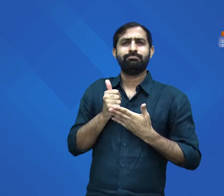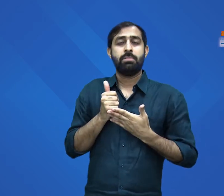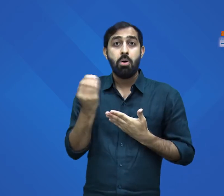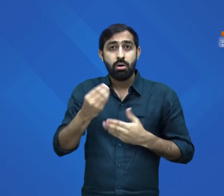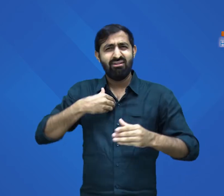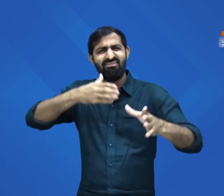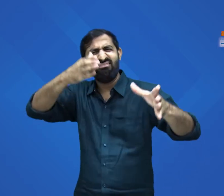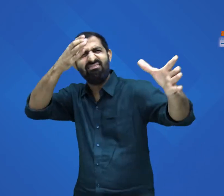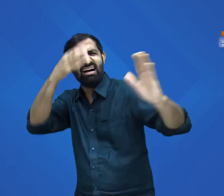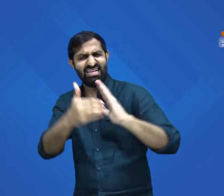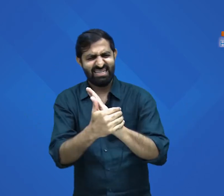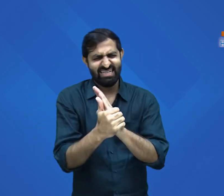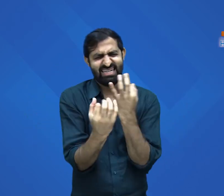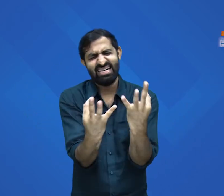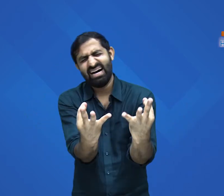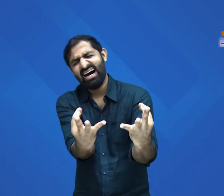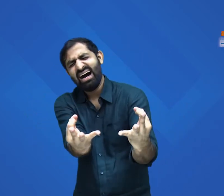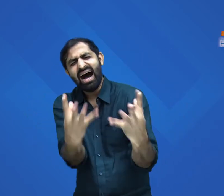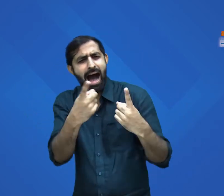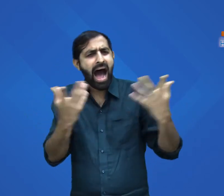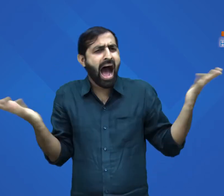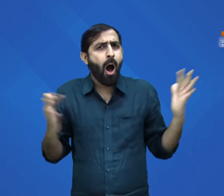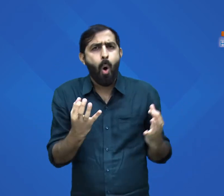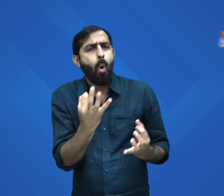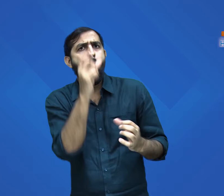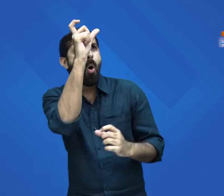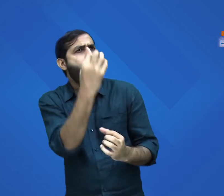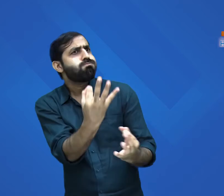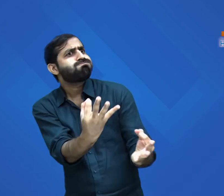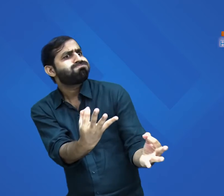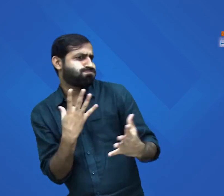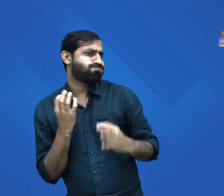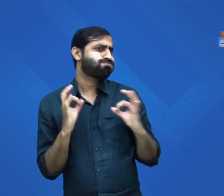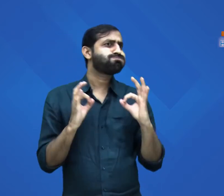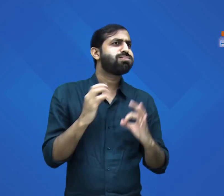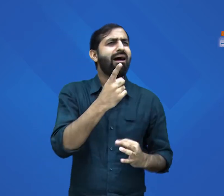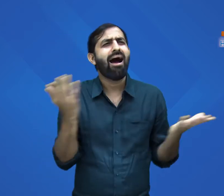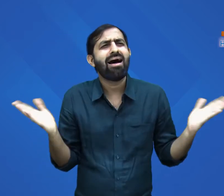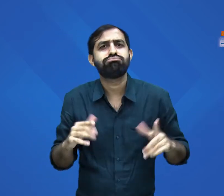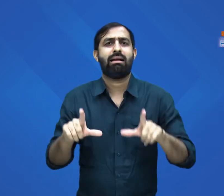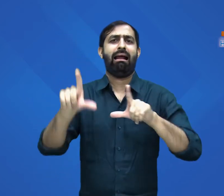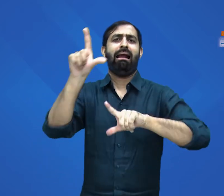This happens because of language. People become genius, expert and intelligent because of having knowledge of language.